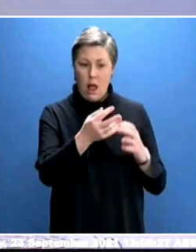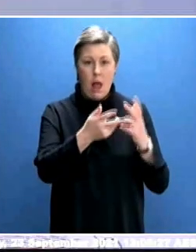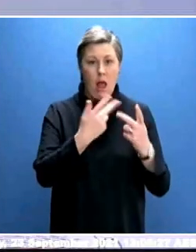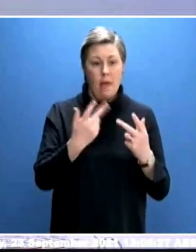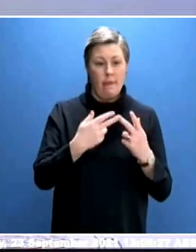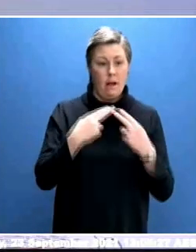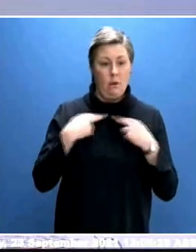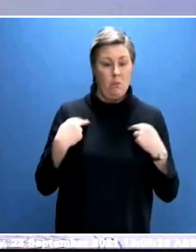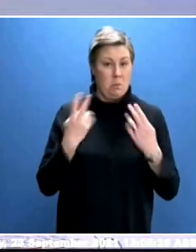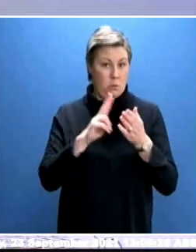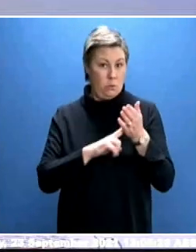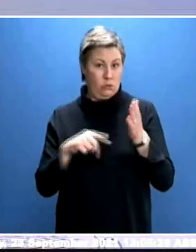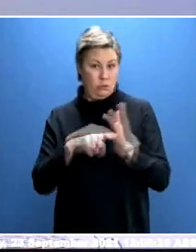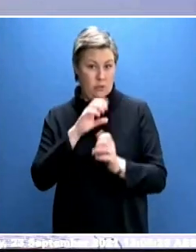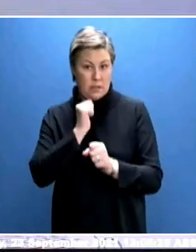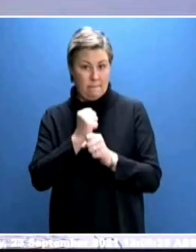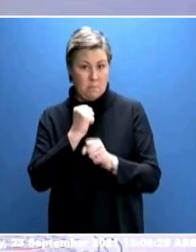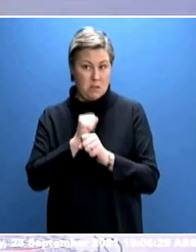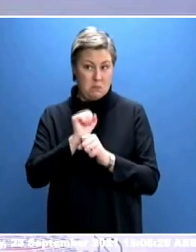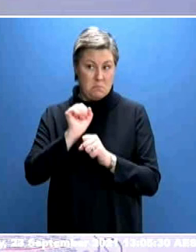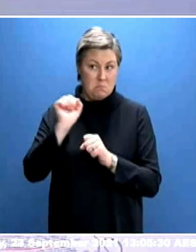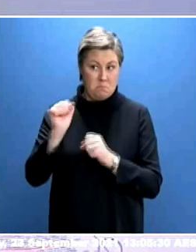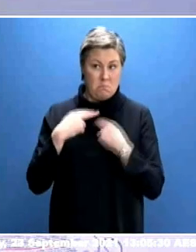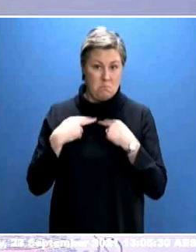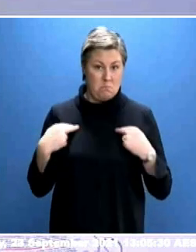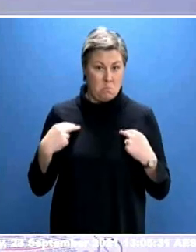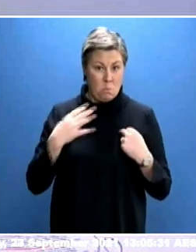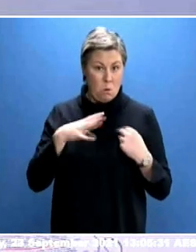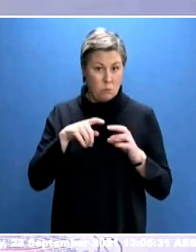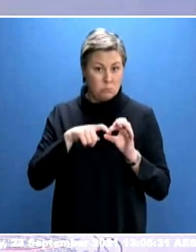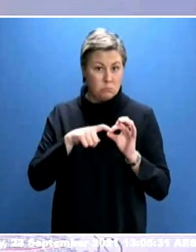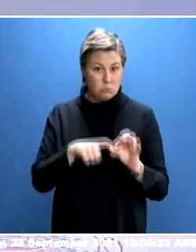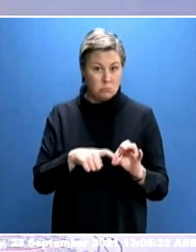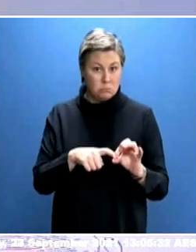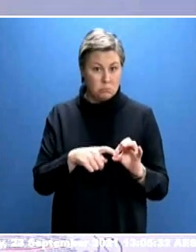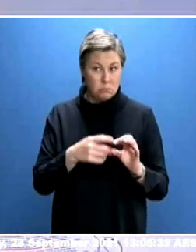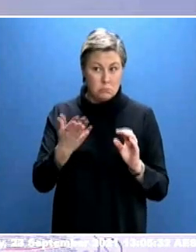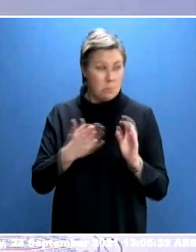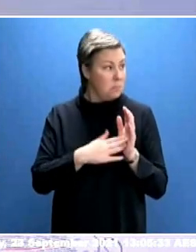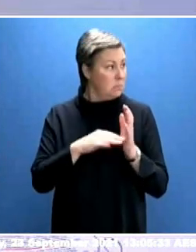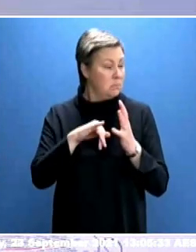Northern Territory at this hearing, Ms Chalmers, wishes to ask any questions. Do you wish to do so?